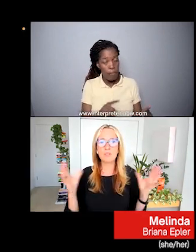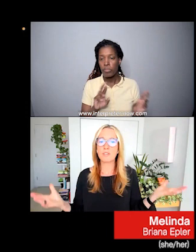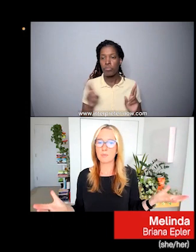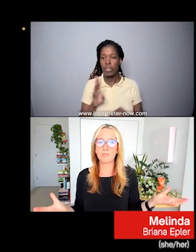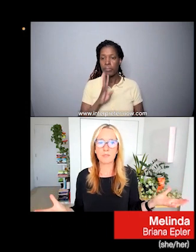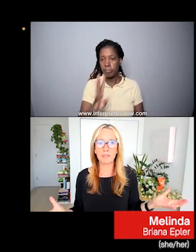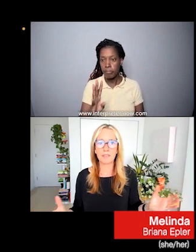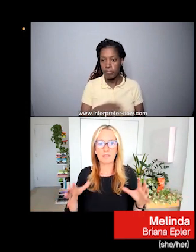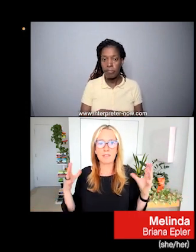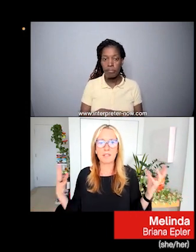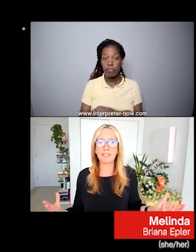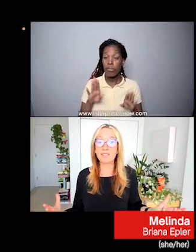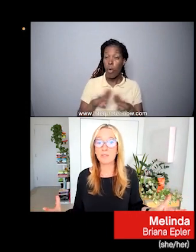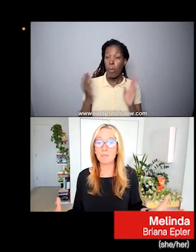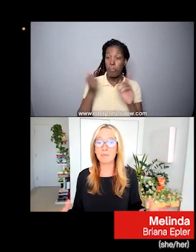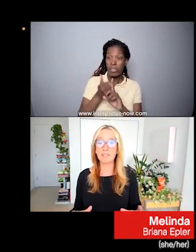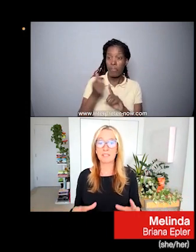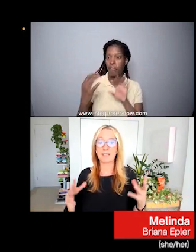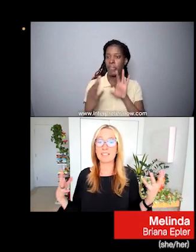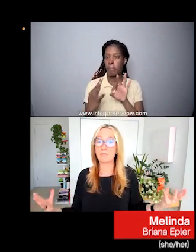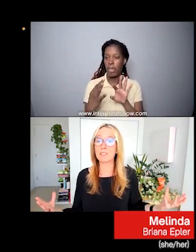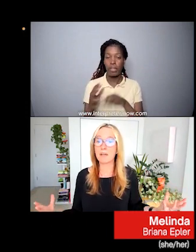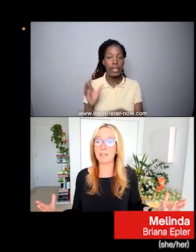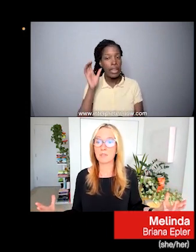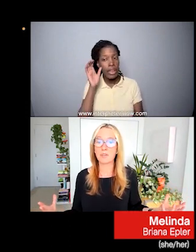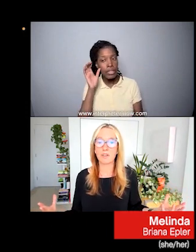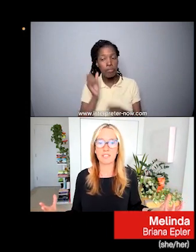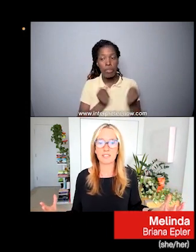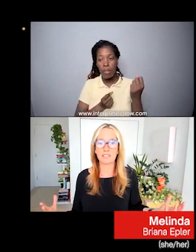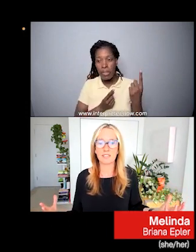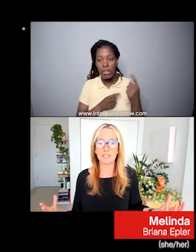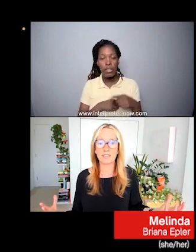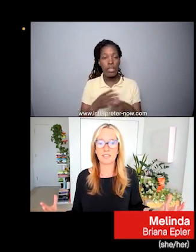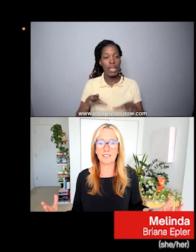Open yourself up to feedback. Again, listen with empathy, accept feedback when you're called in.